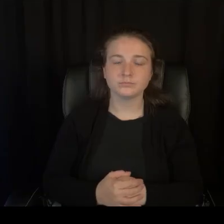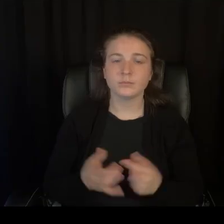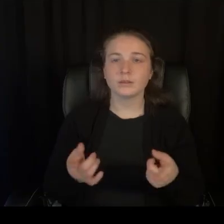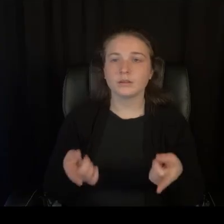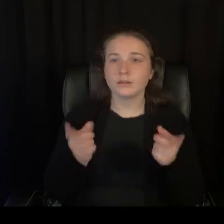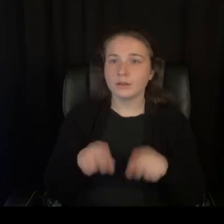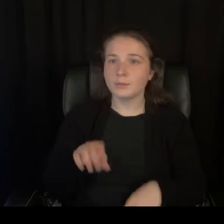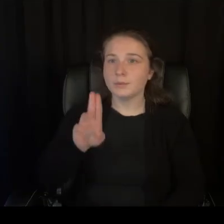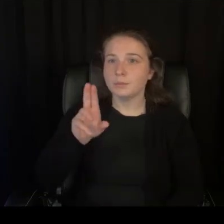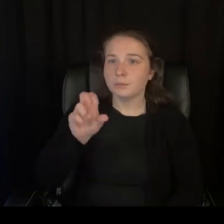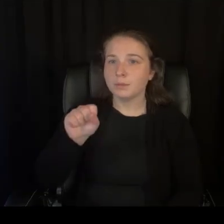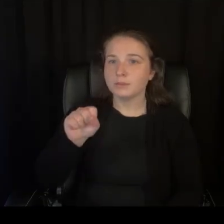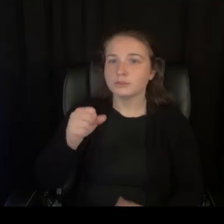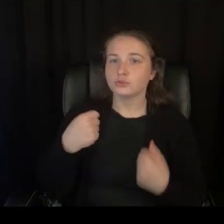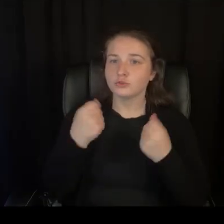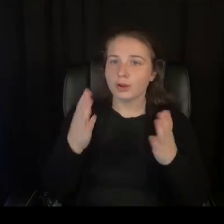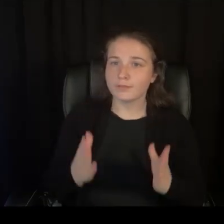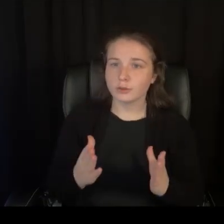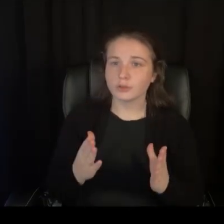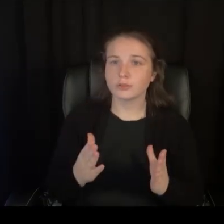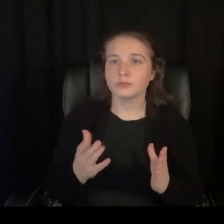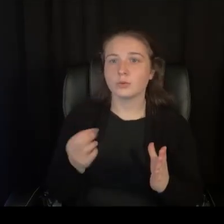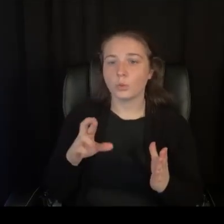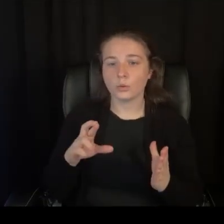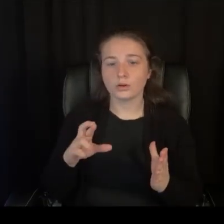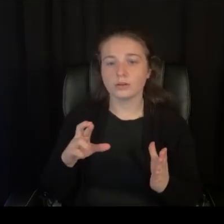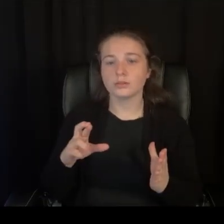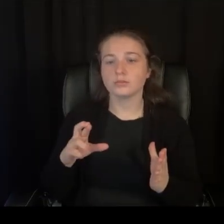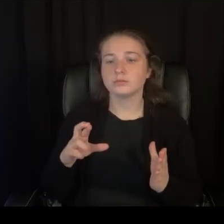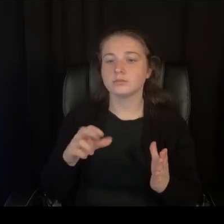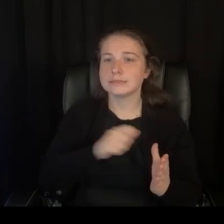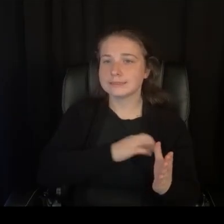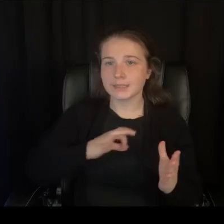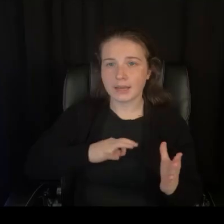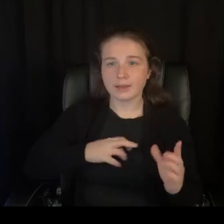When a bus driver or transportation staff member observes that a student with a